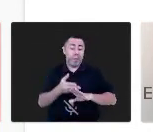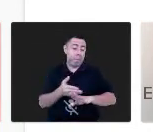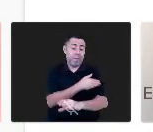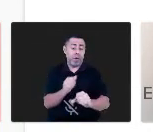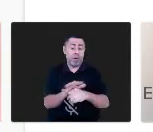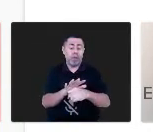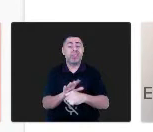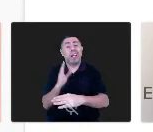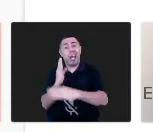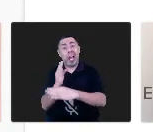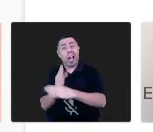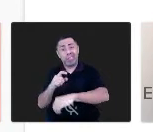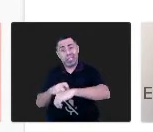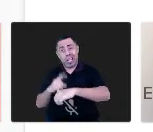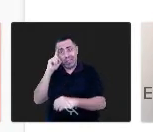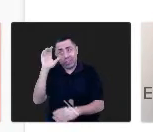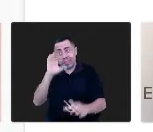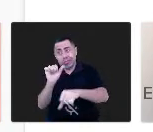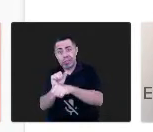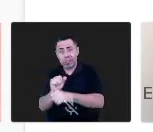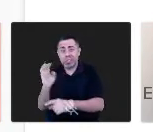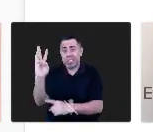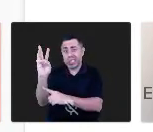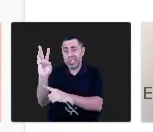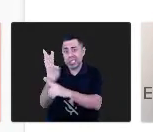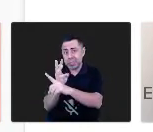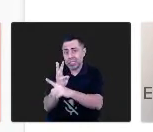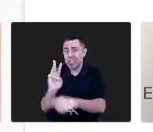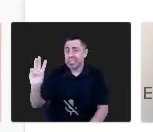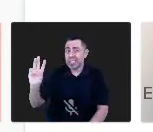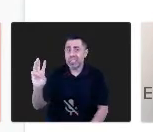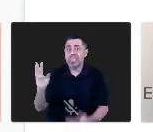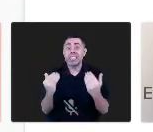take a year nine months it takes a while um it's just a tough market there's nothing to do with you